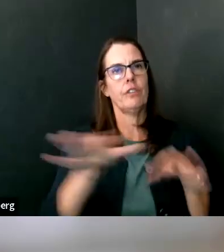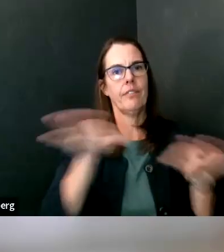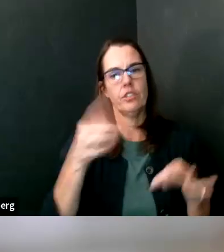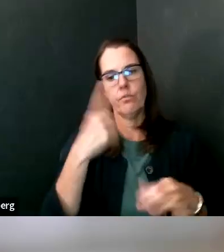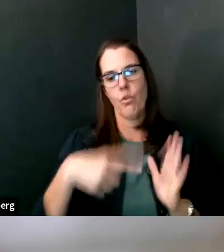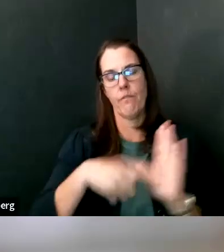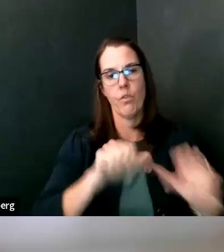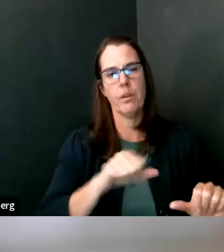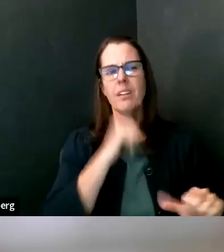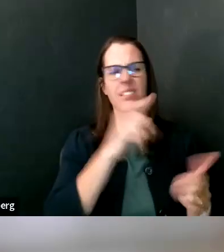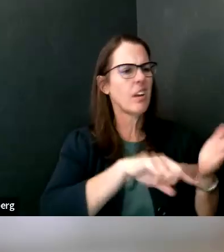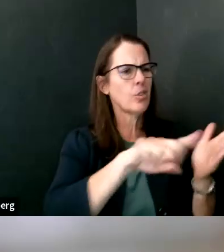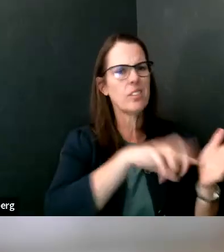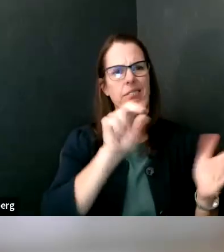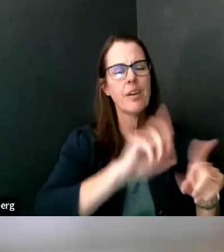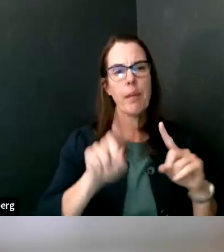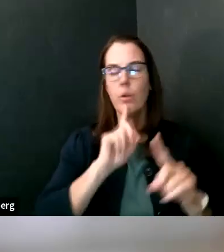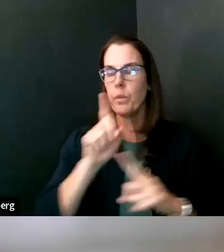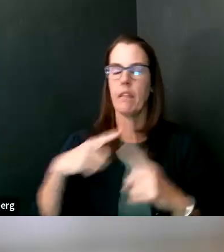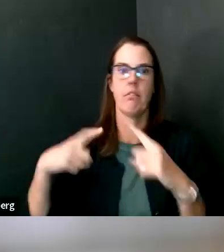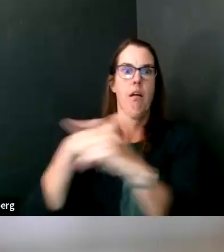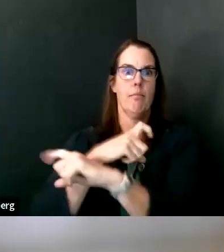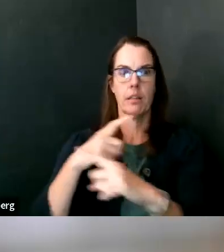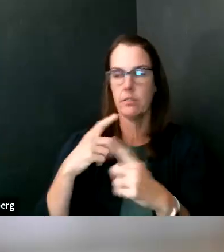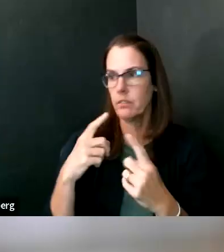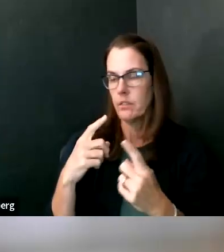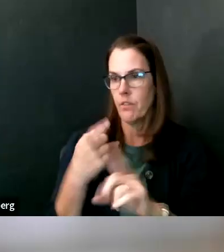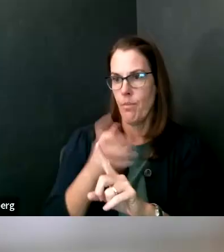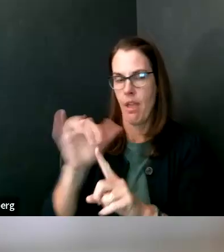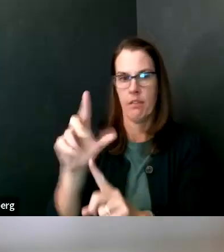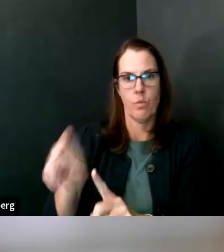criticism. reflects the genuine complexity of the question. Uh but keep in mind that question will